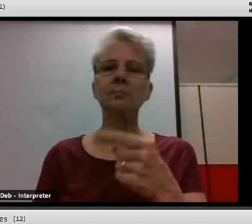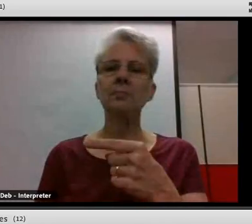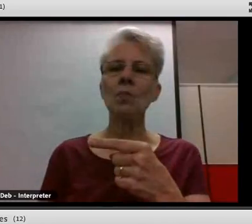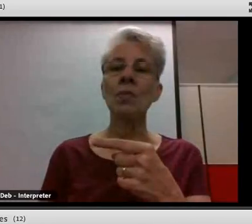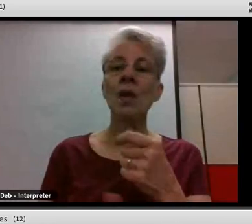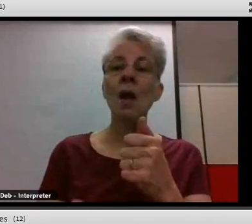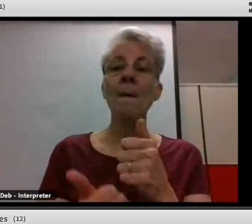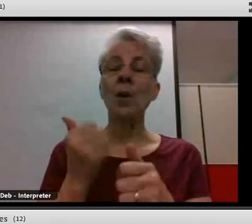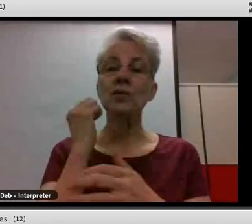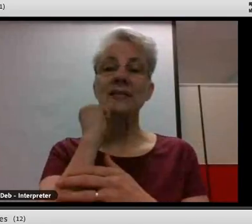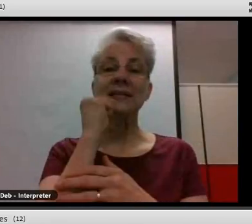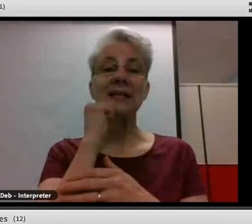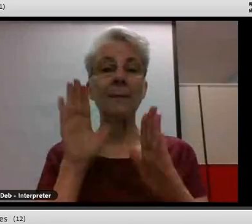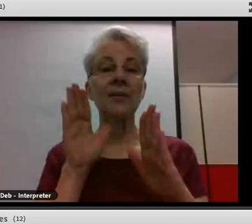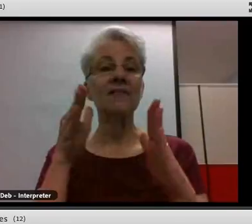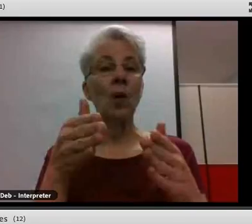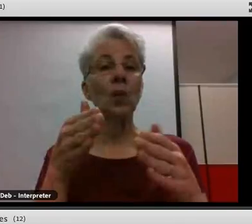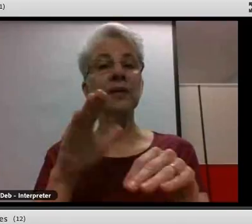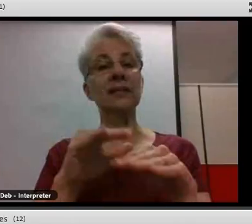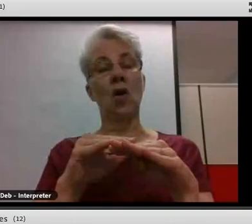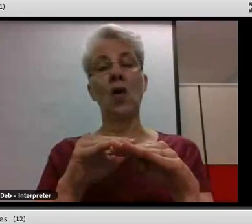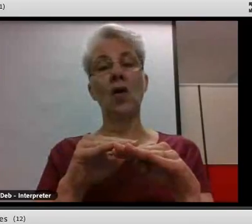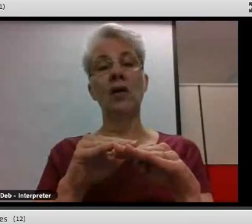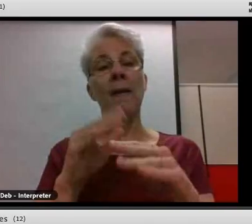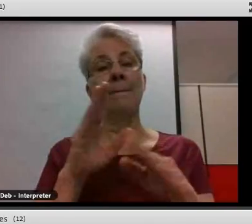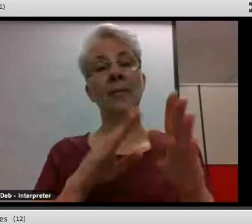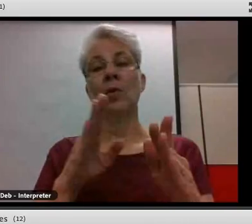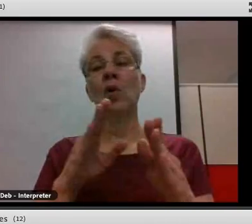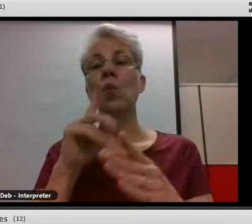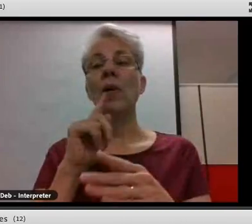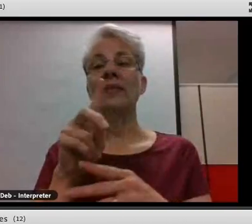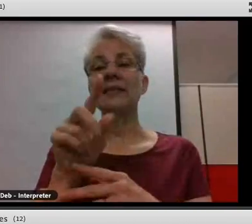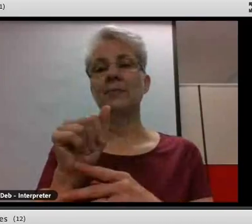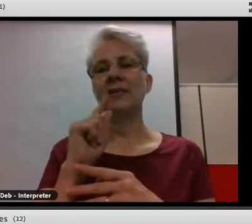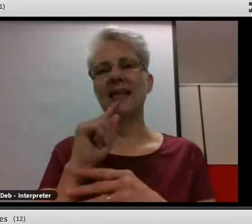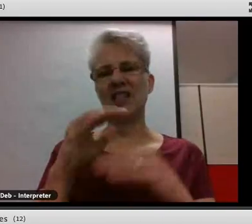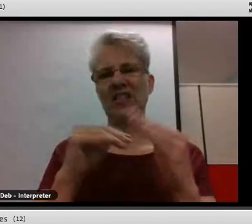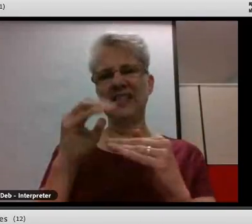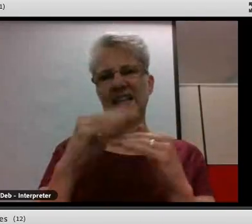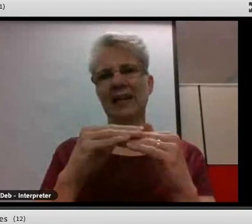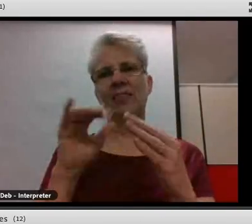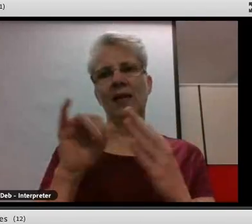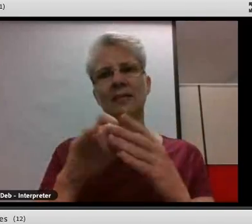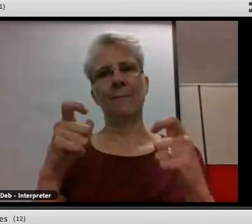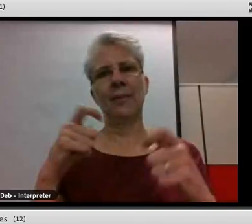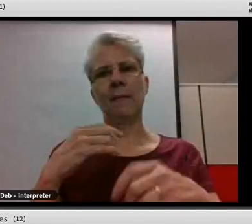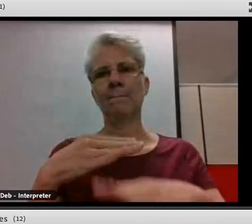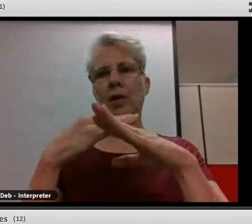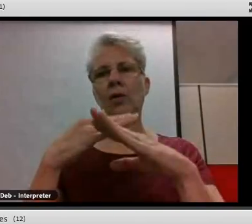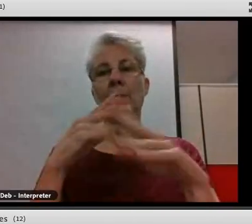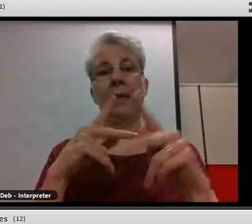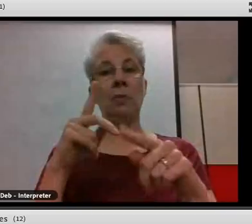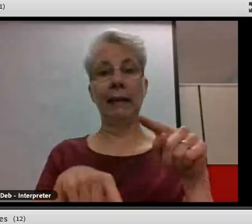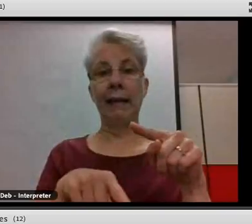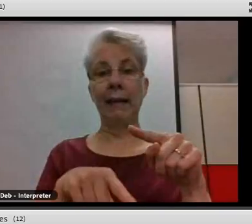public accommodations, libraries definitely. So what do they talk about when they think